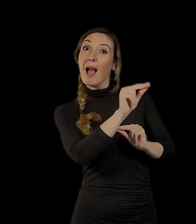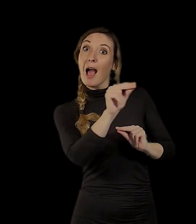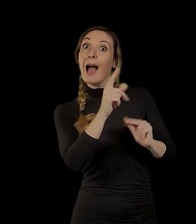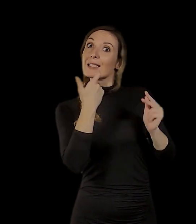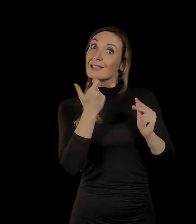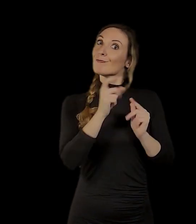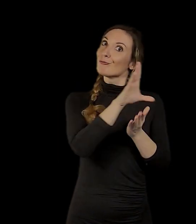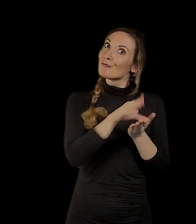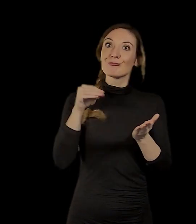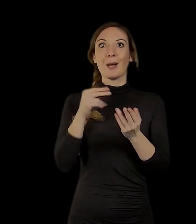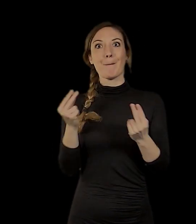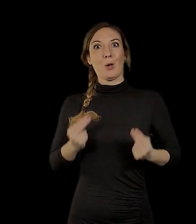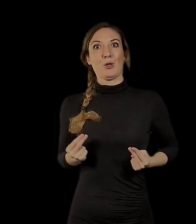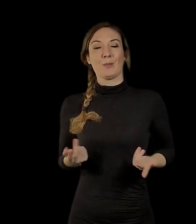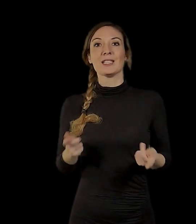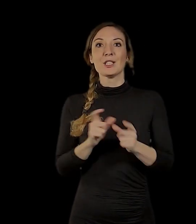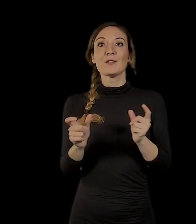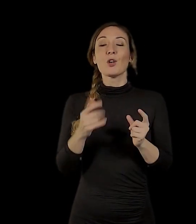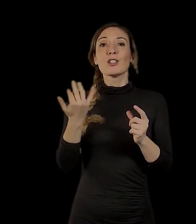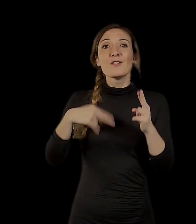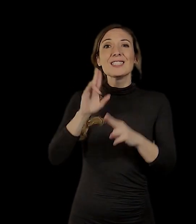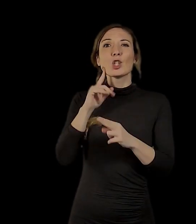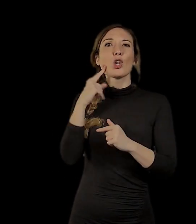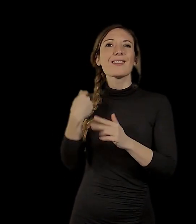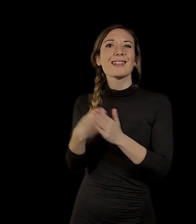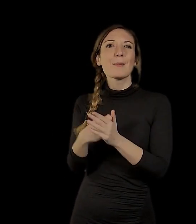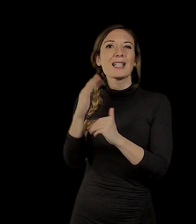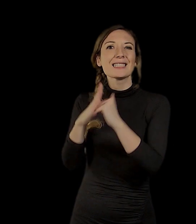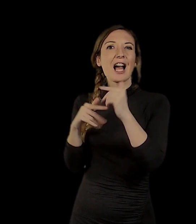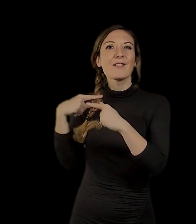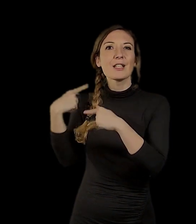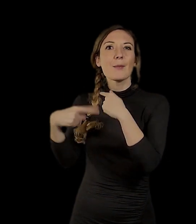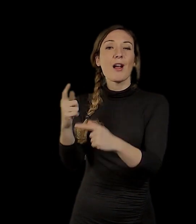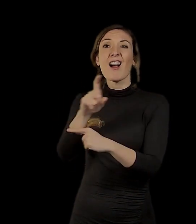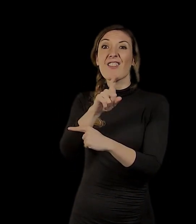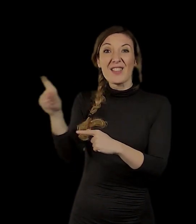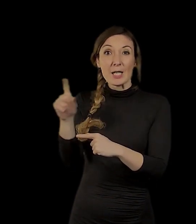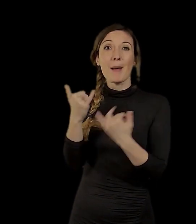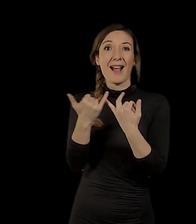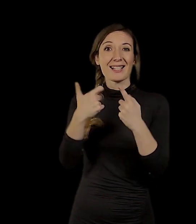what should simply be created for residents, it should be something where they should meet,